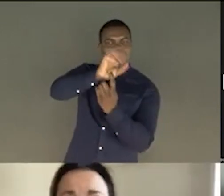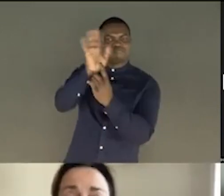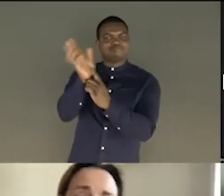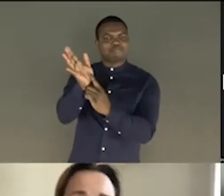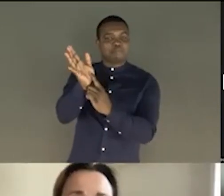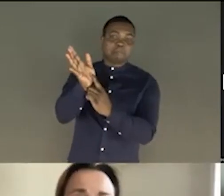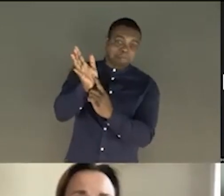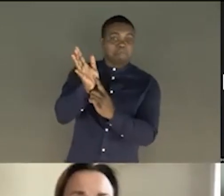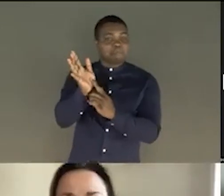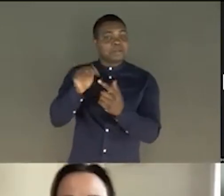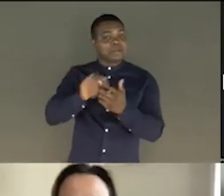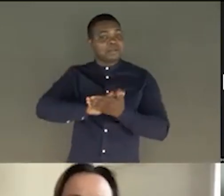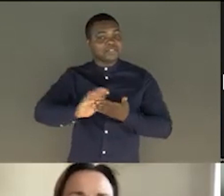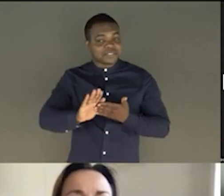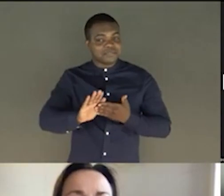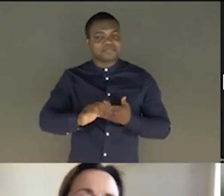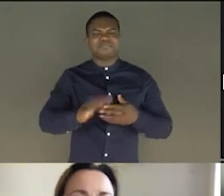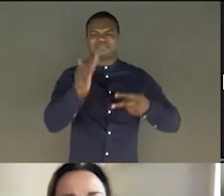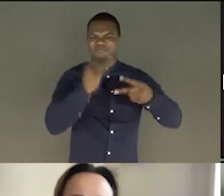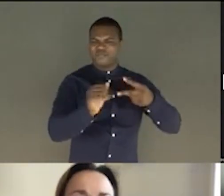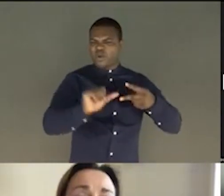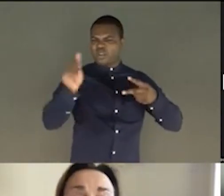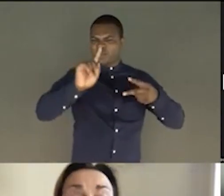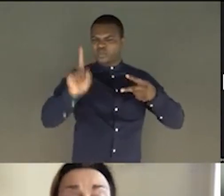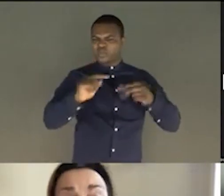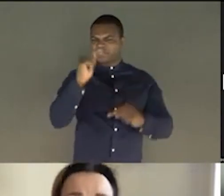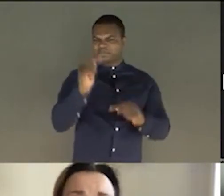This is the favorite question of everything, but why are there two